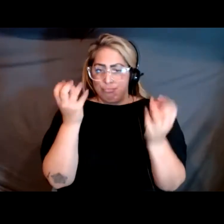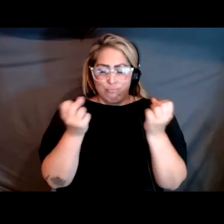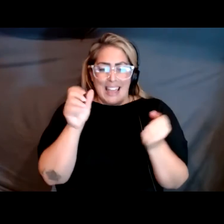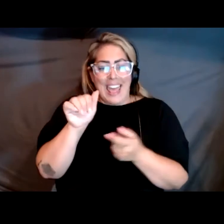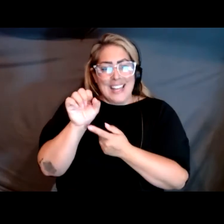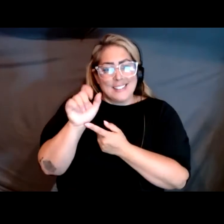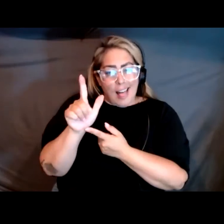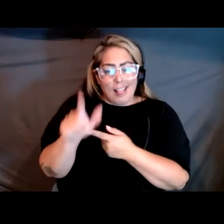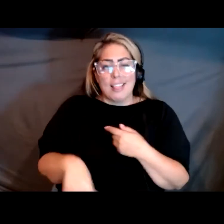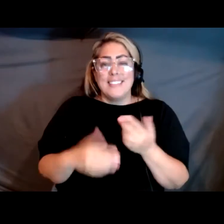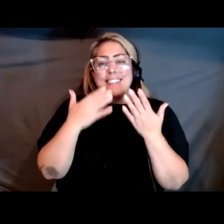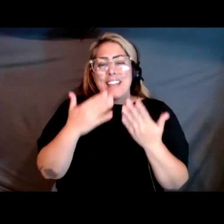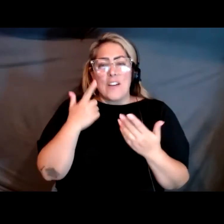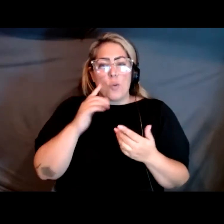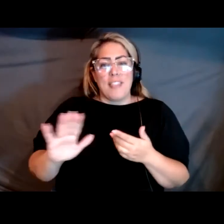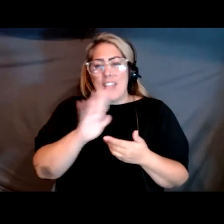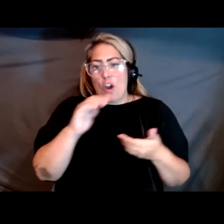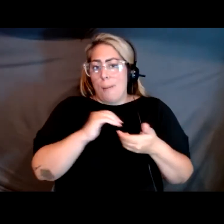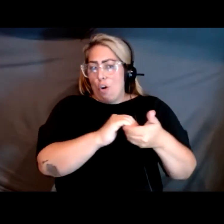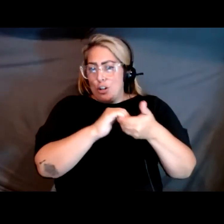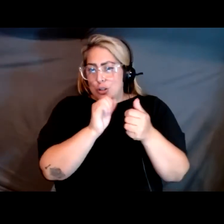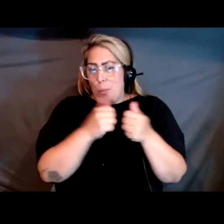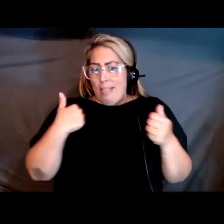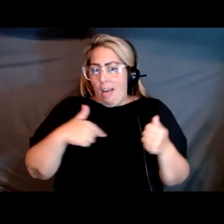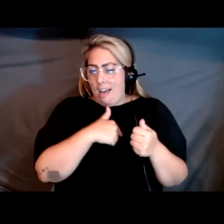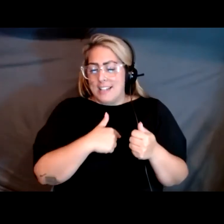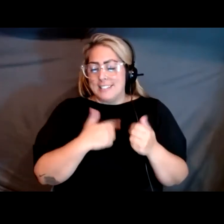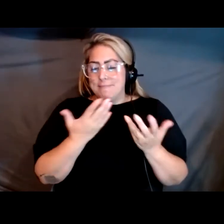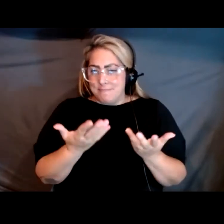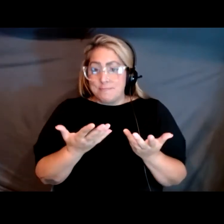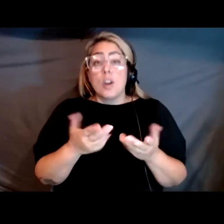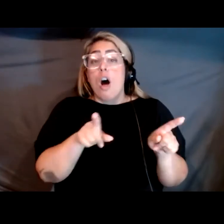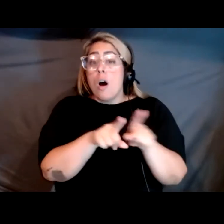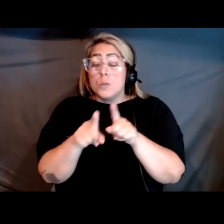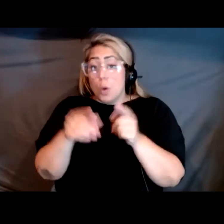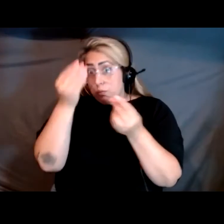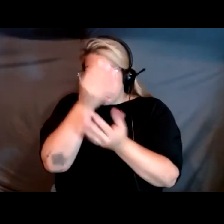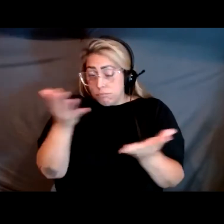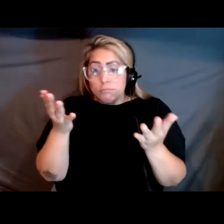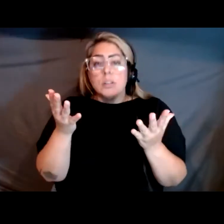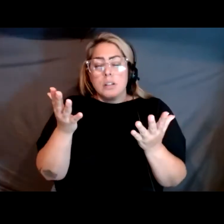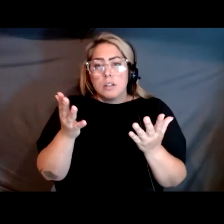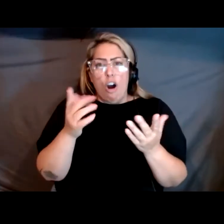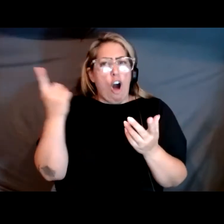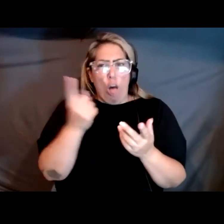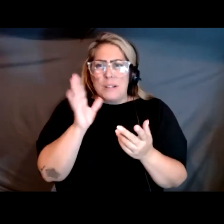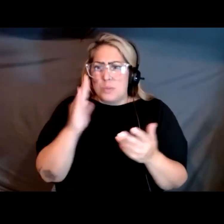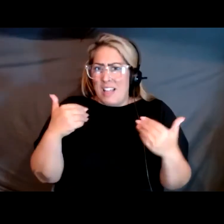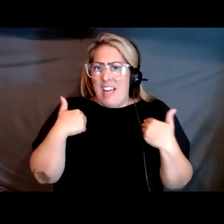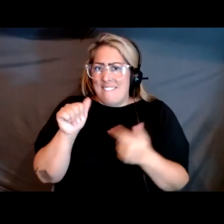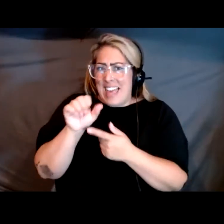We thank them their partnership with us Note that we will always have an ASL interpreter visible in the call.